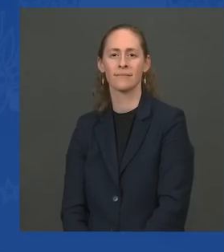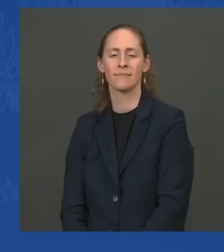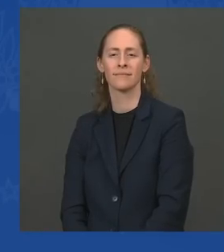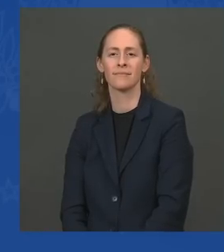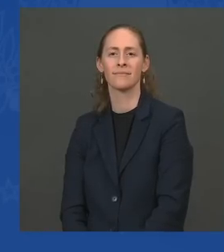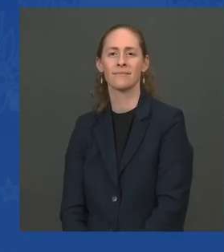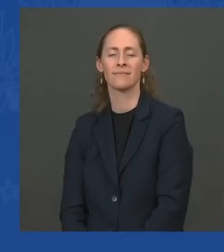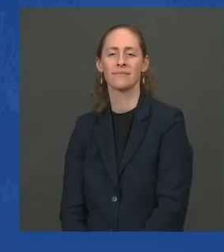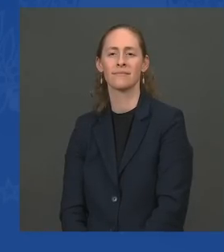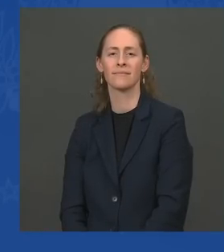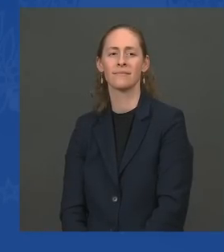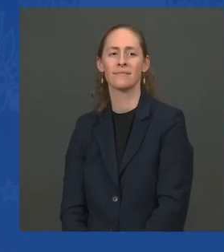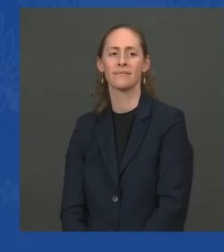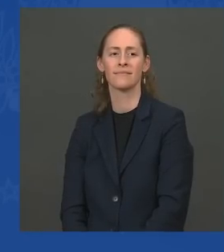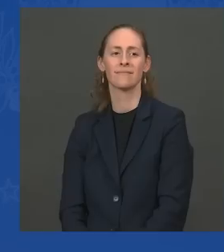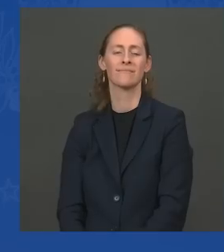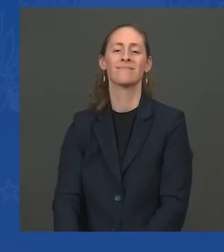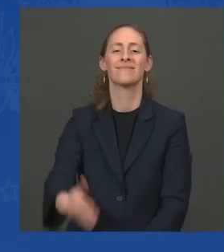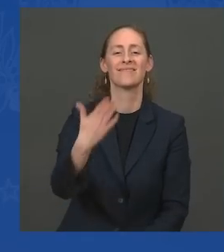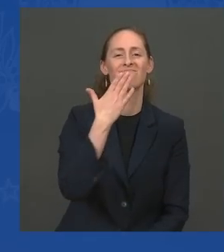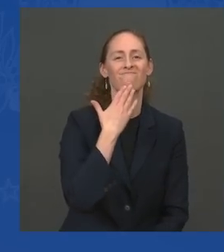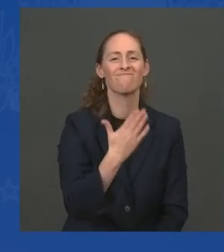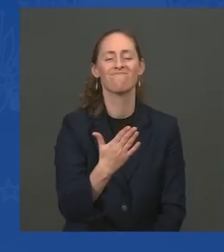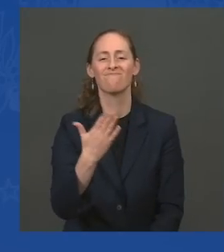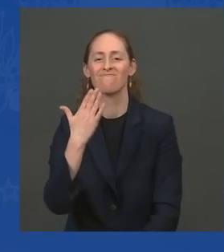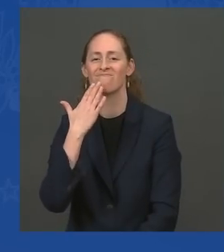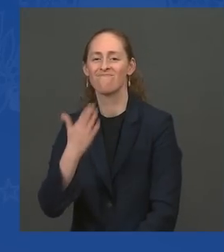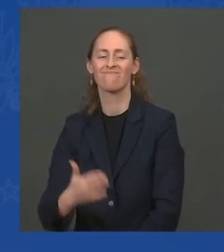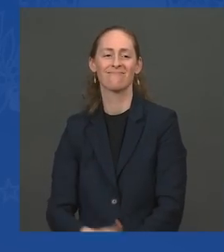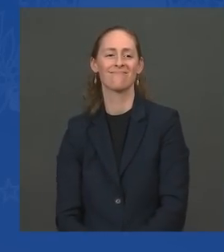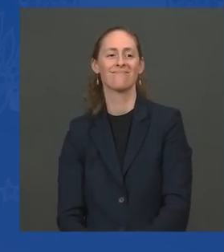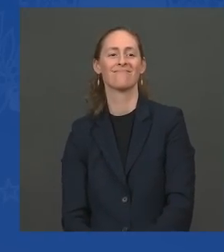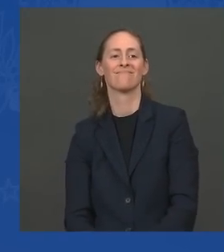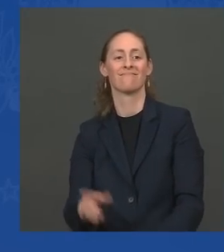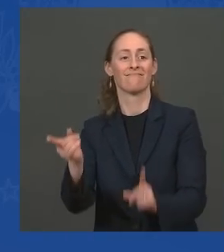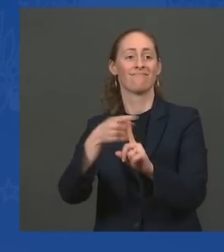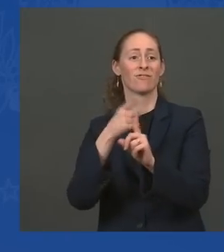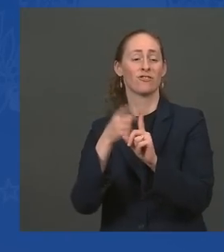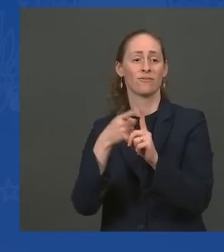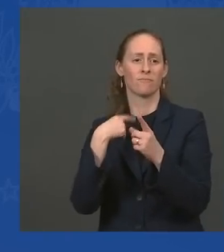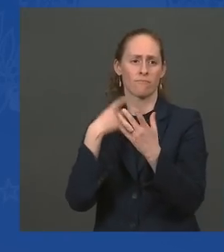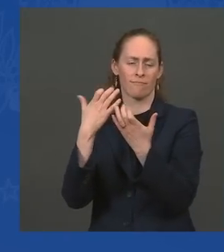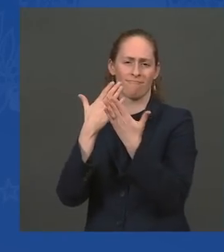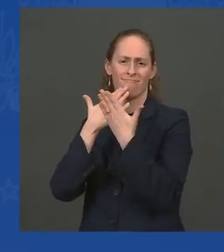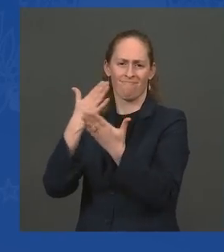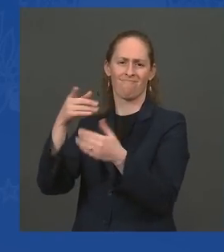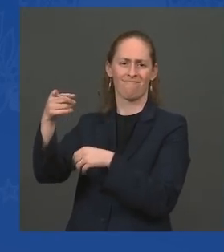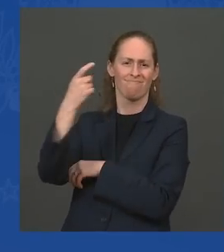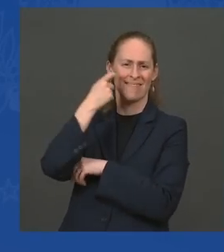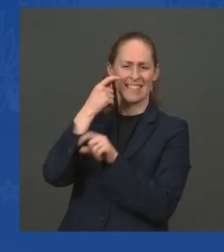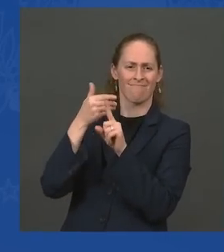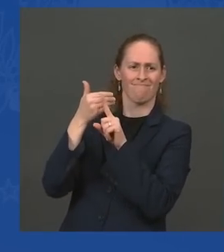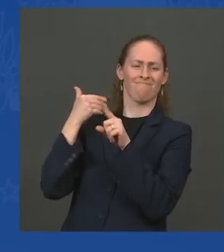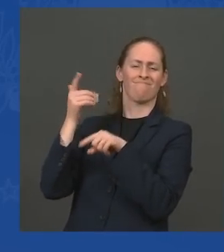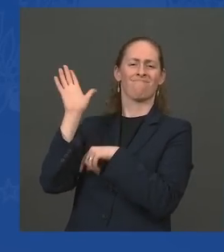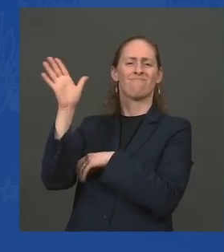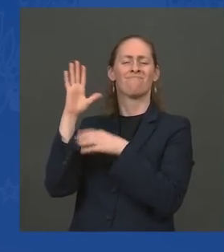Secretary Walsh: Thank you very much. Let me, first of all, thank you, President Curry, for that great introduction,